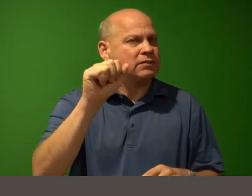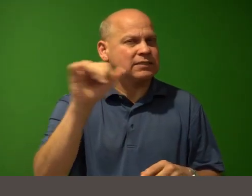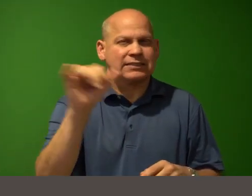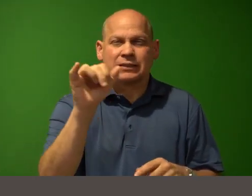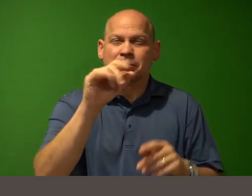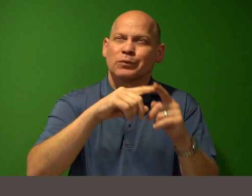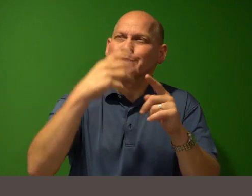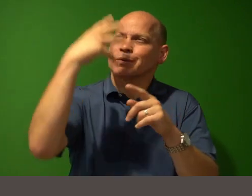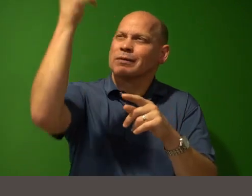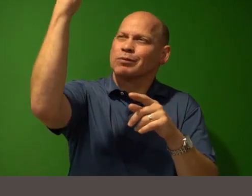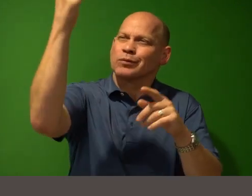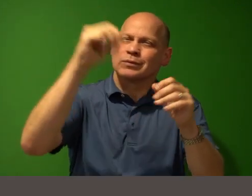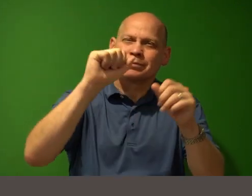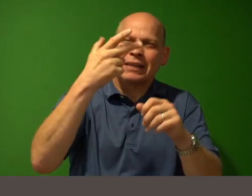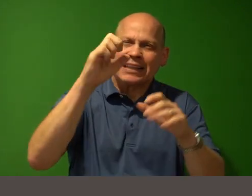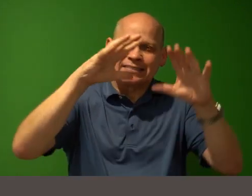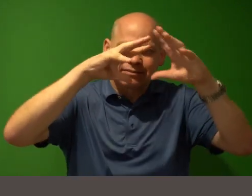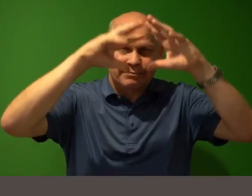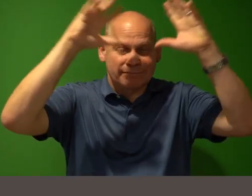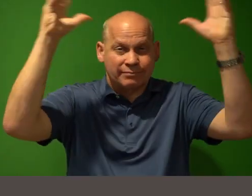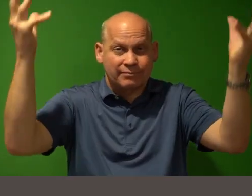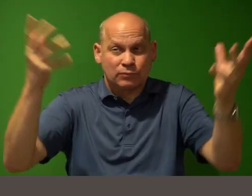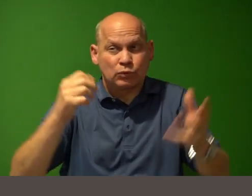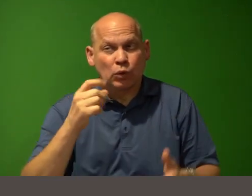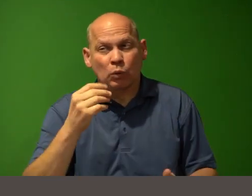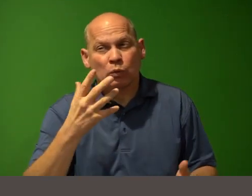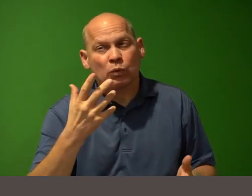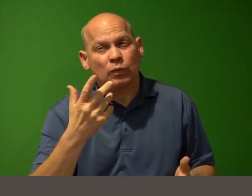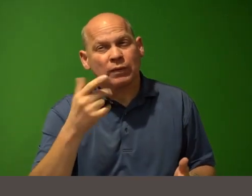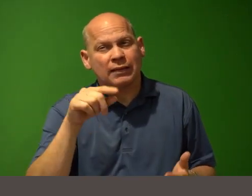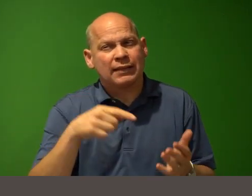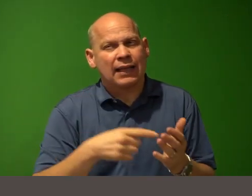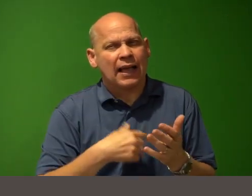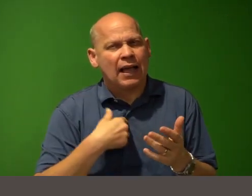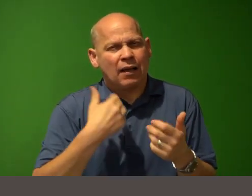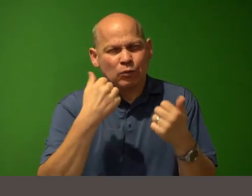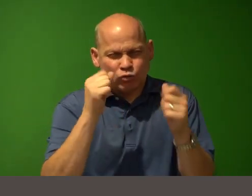So, that's what I was trying to accomplish.